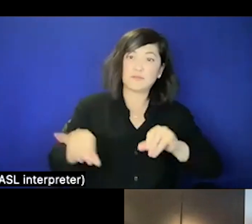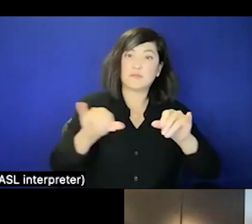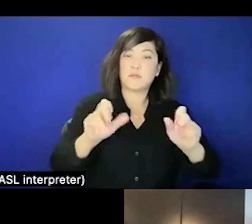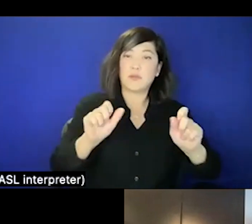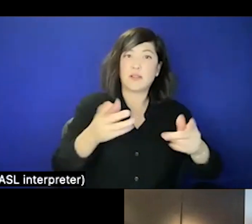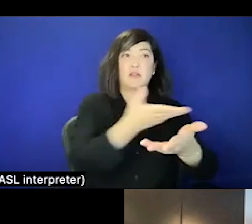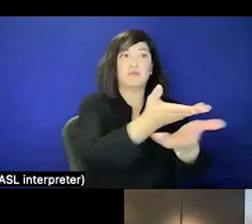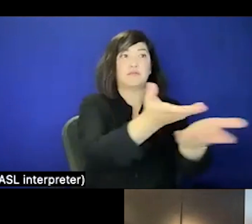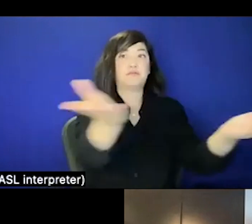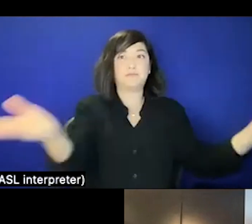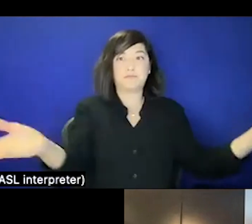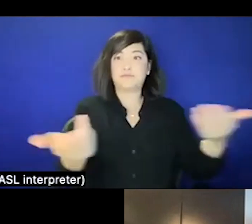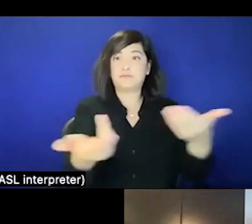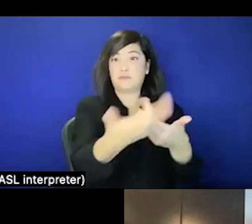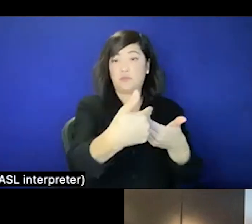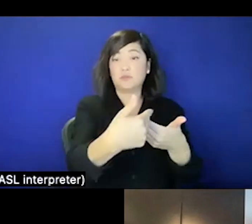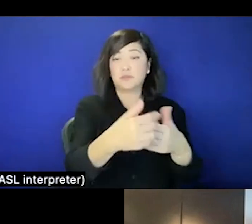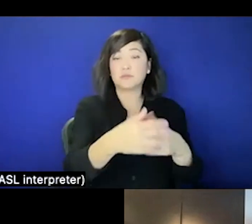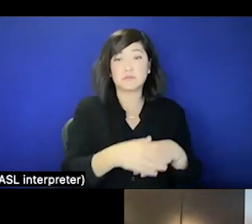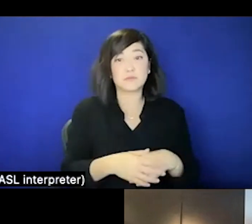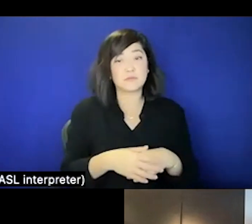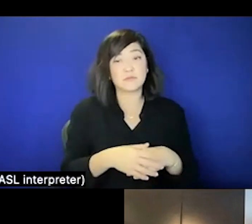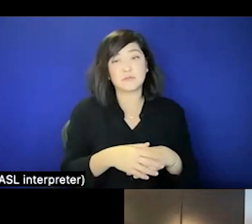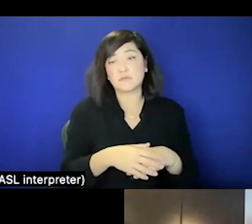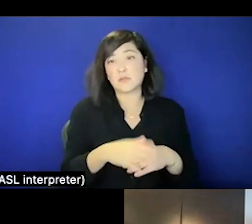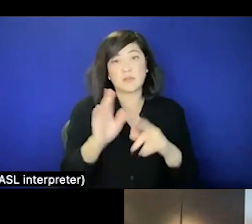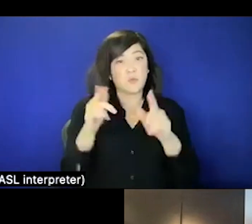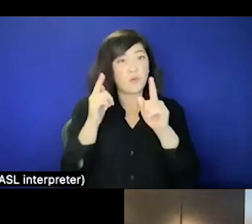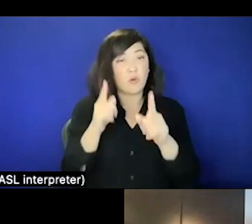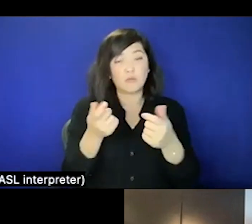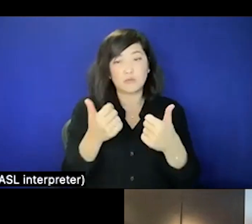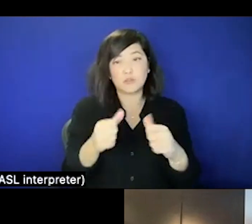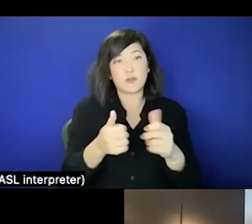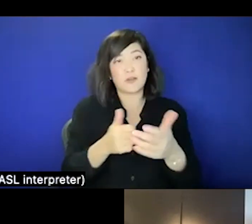and for anyone to be as efficient as they can be in that environment. Some of our education